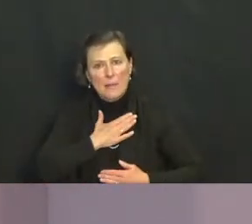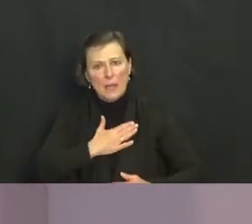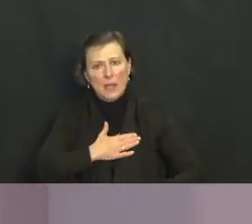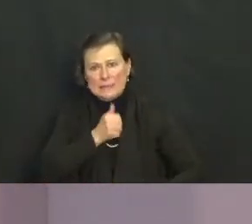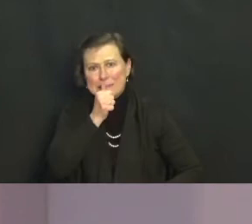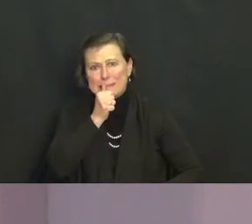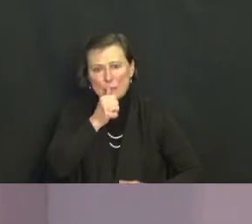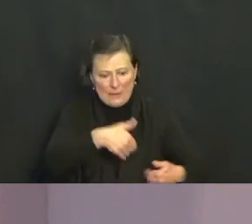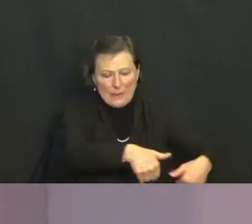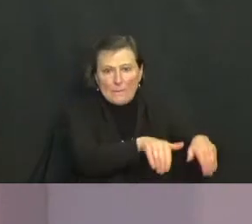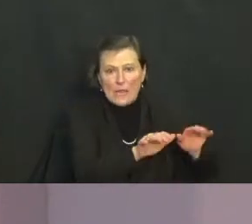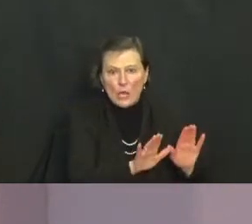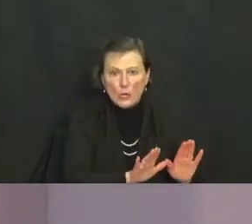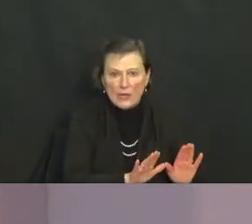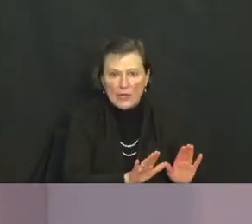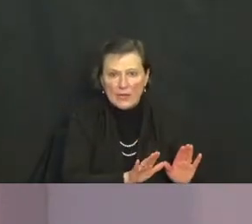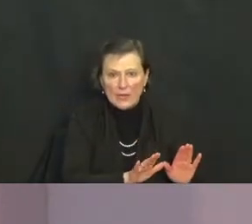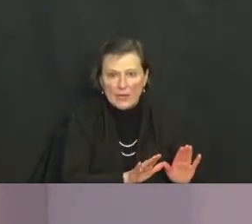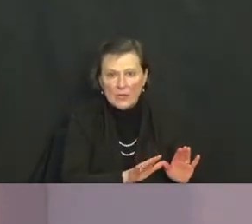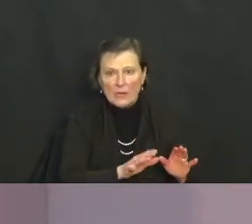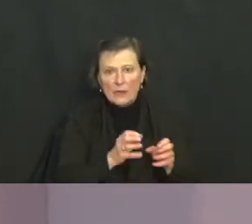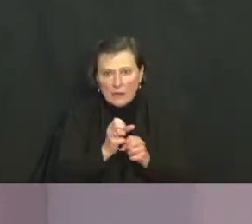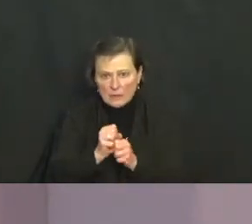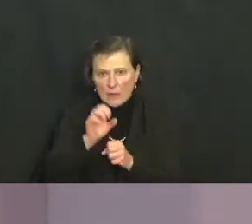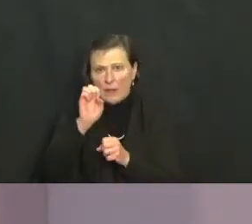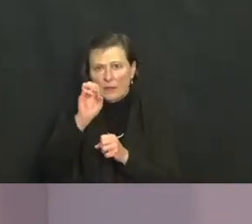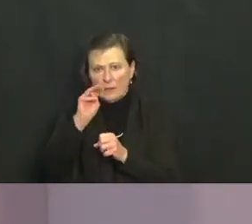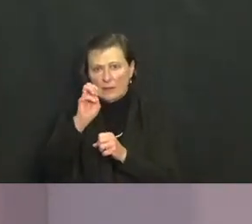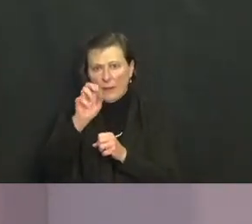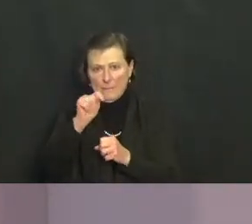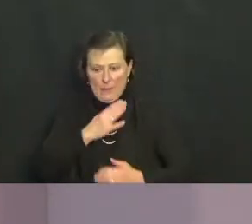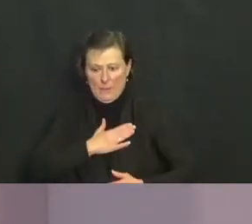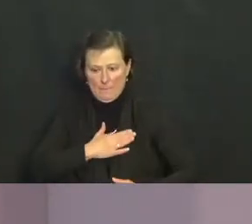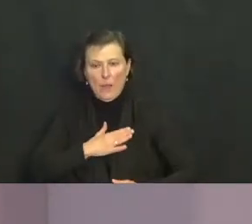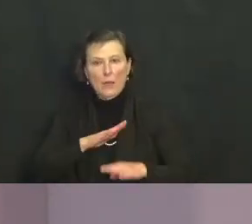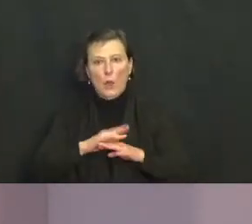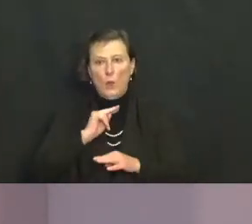buried, got Emmett’s body on the northbound train.